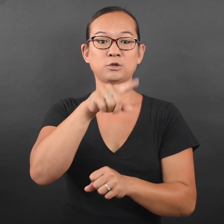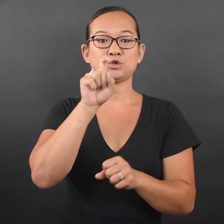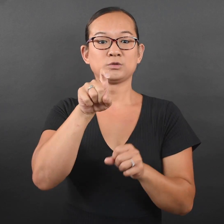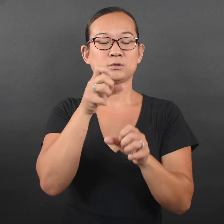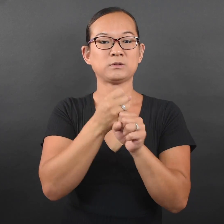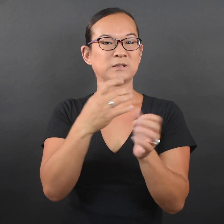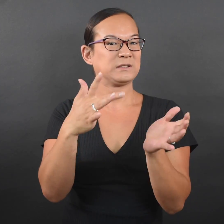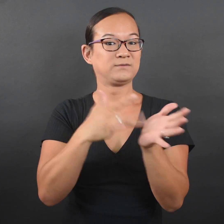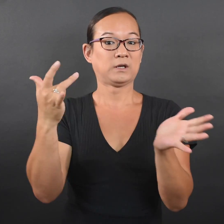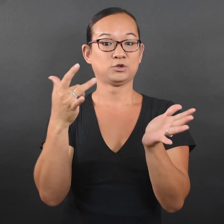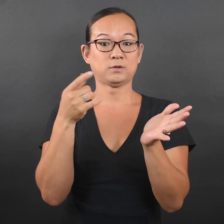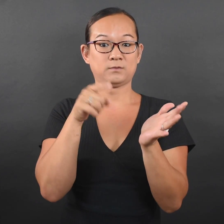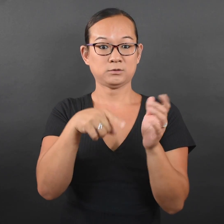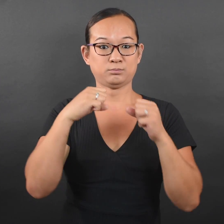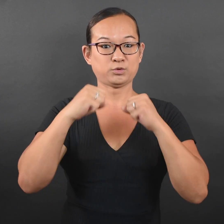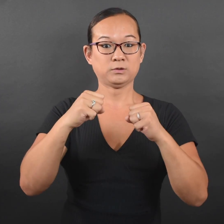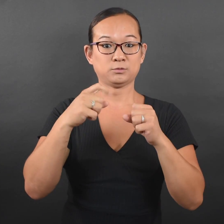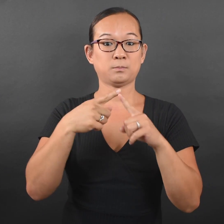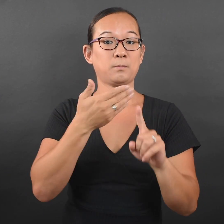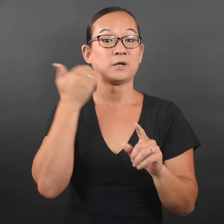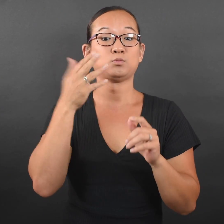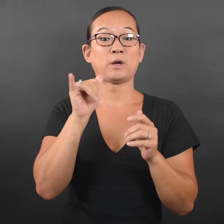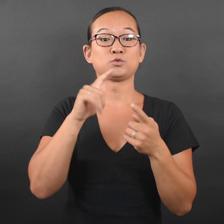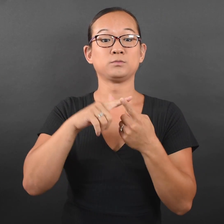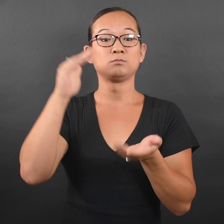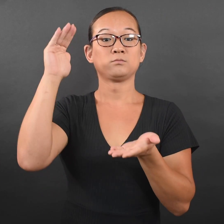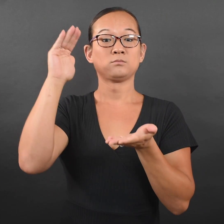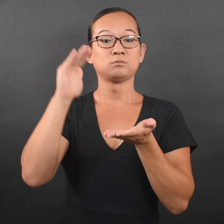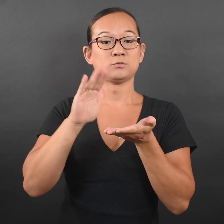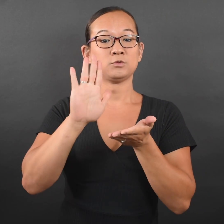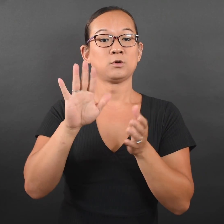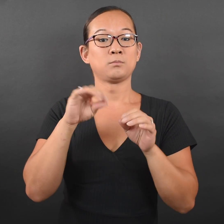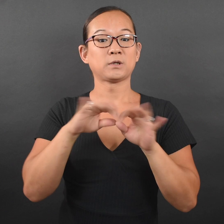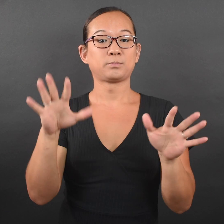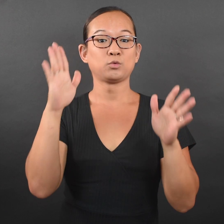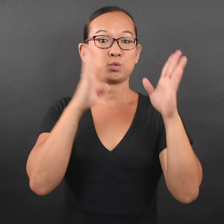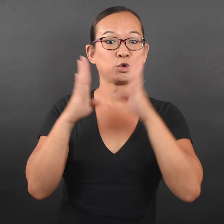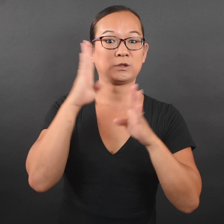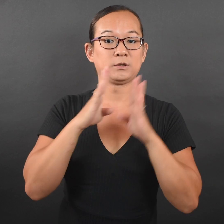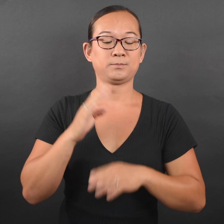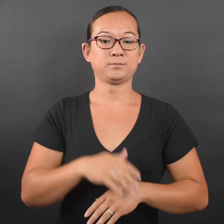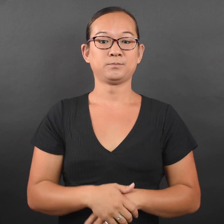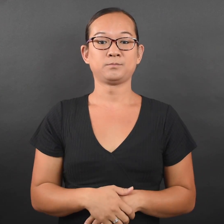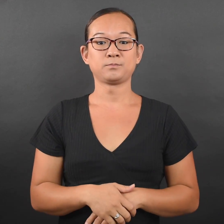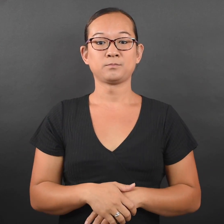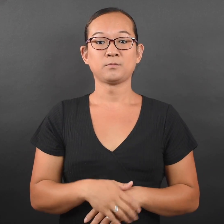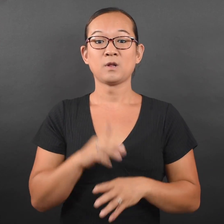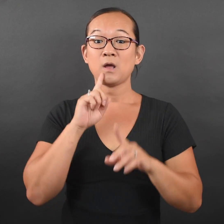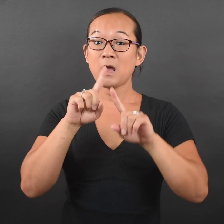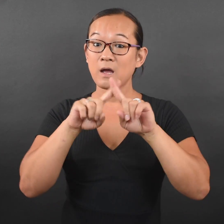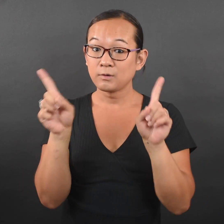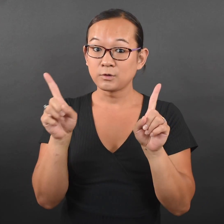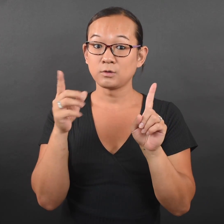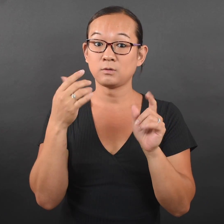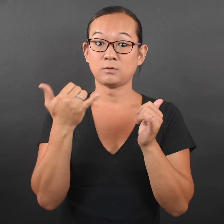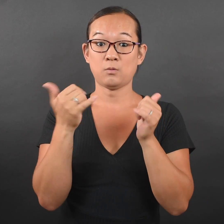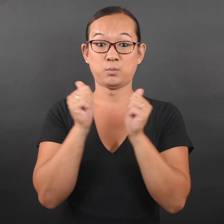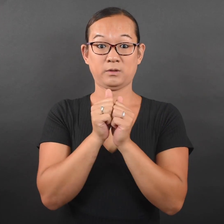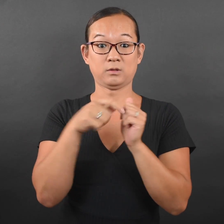advantage of this protection as the best way to end their pandemic worries, Minnesota Health Commissioner Jan Malcolm said. However, with the virus still circulating in